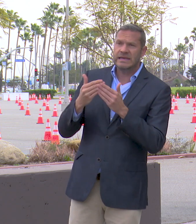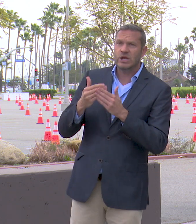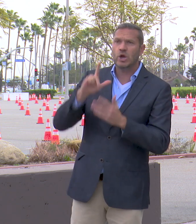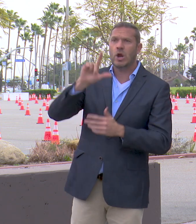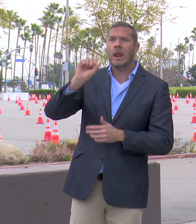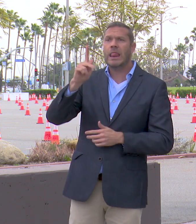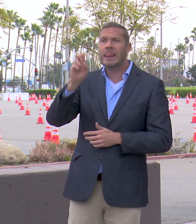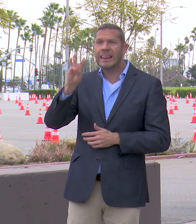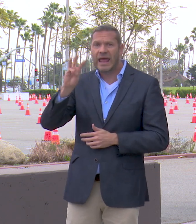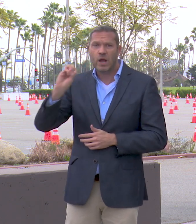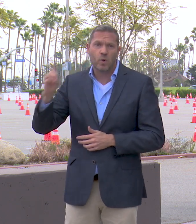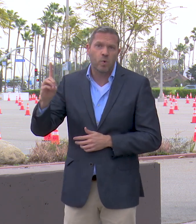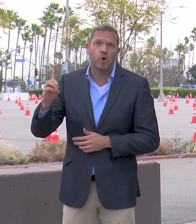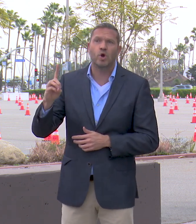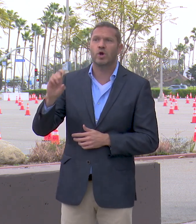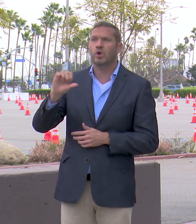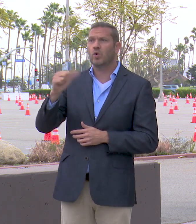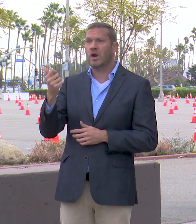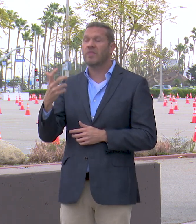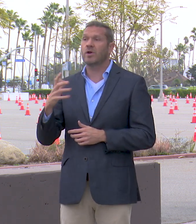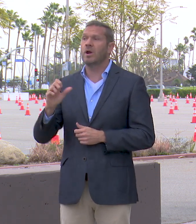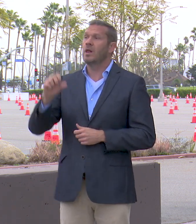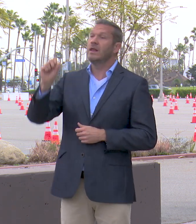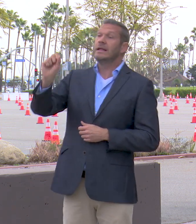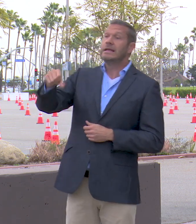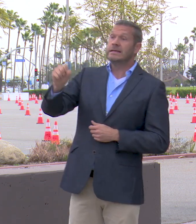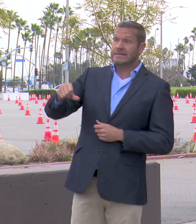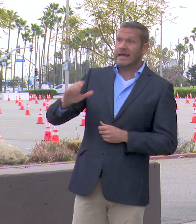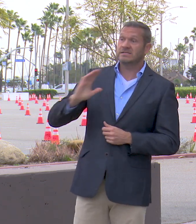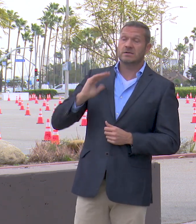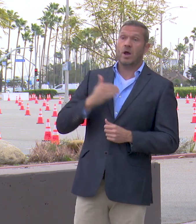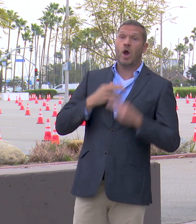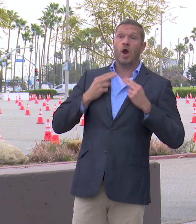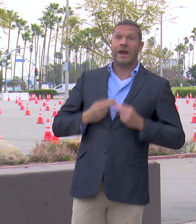Sure, so we have, we are, our Health department is in conversation with the Health department